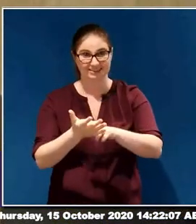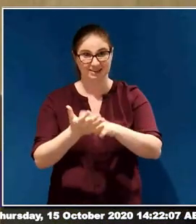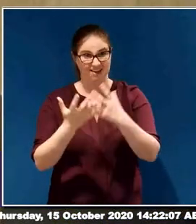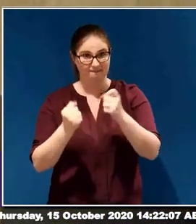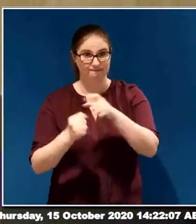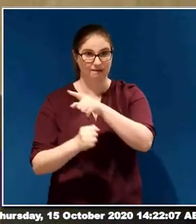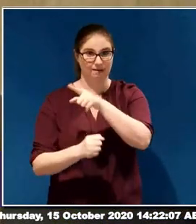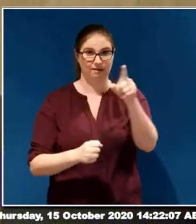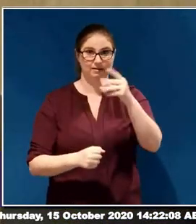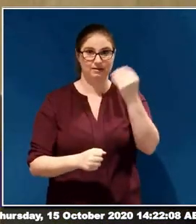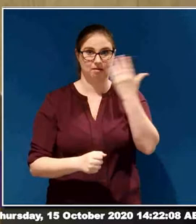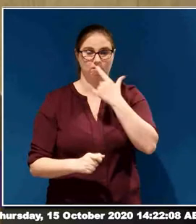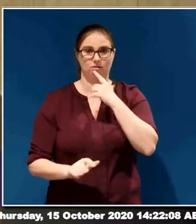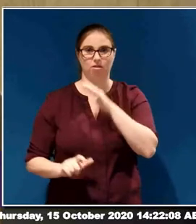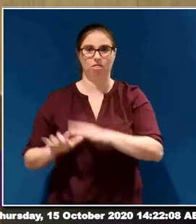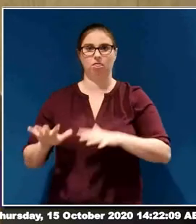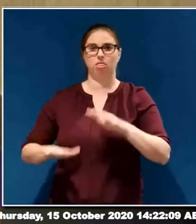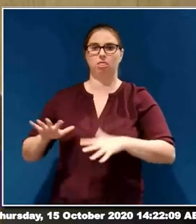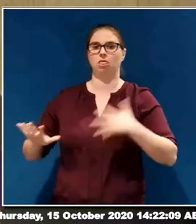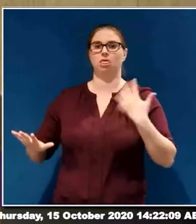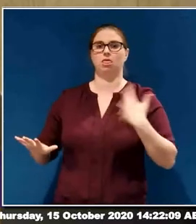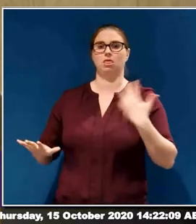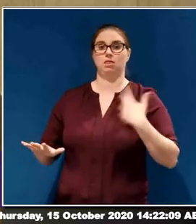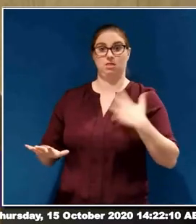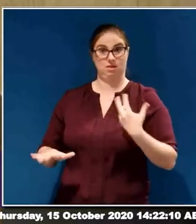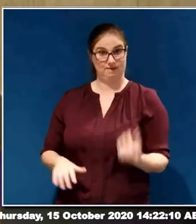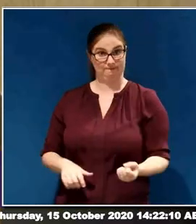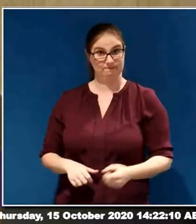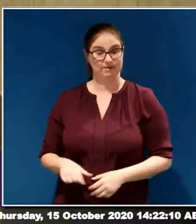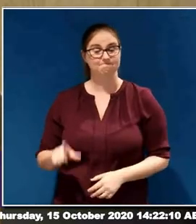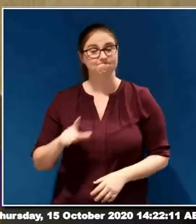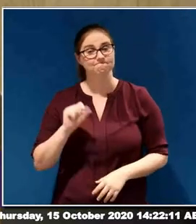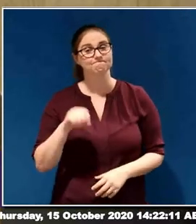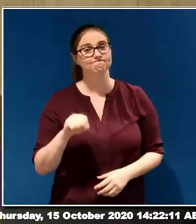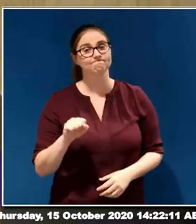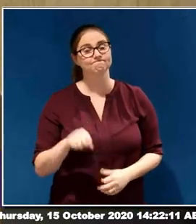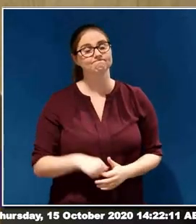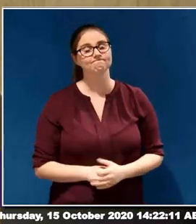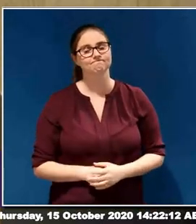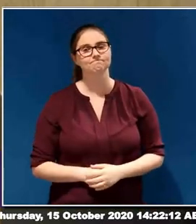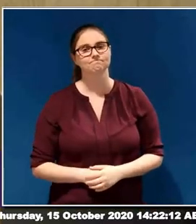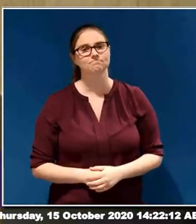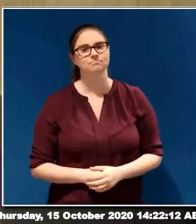And what reasons did you see commonly - sorry, what reasons